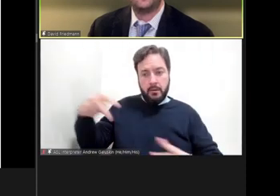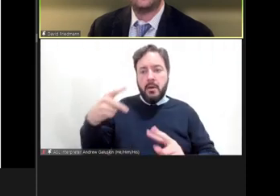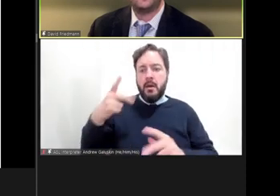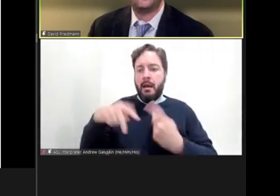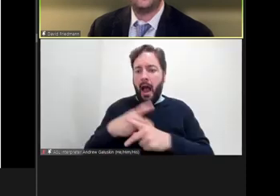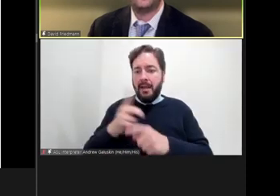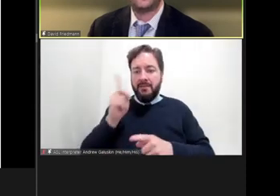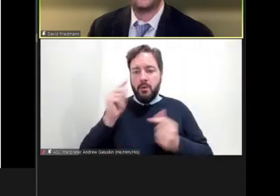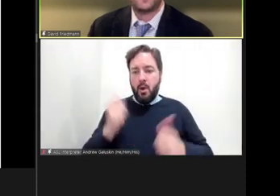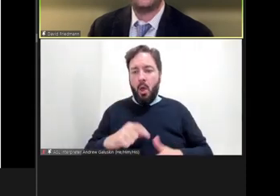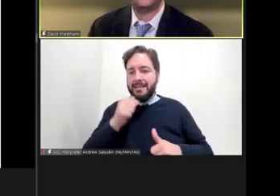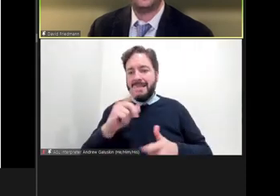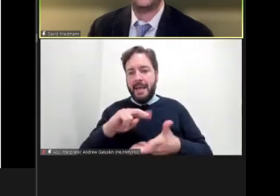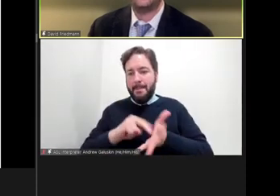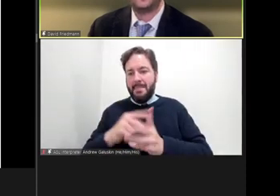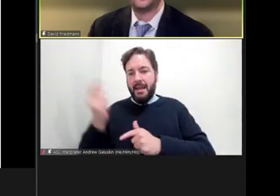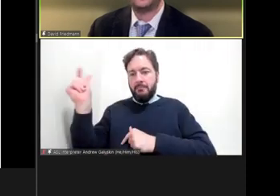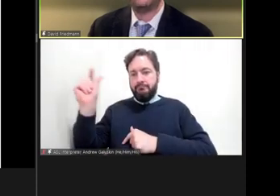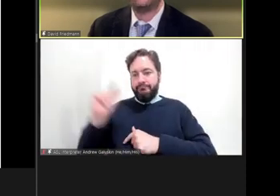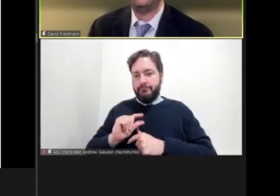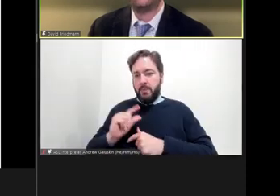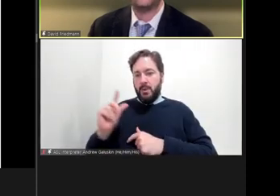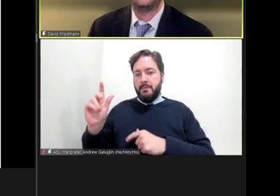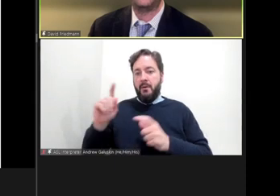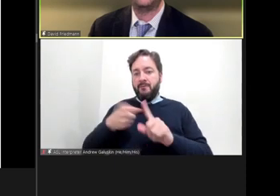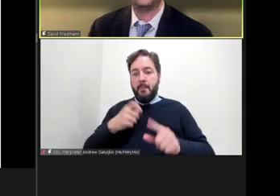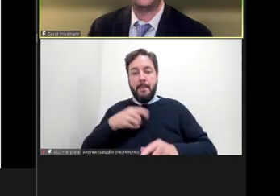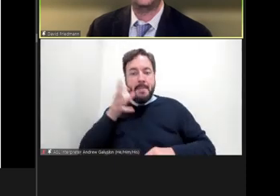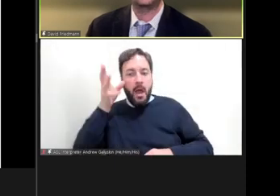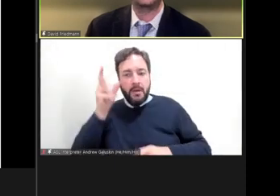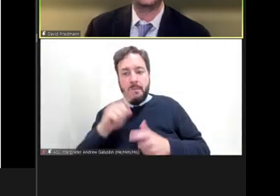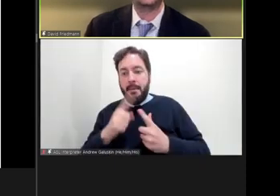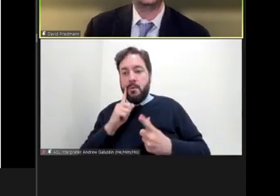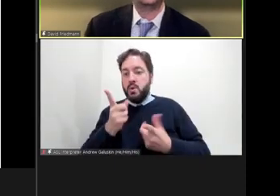Doesn't... It could have been a sporadic mutation. It might just be preprogrammed in their genes.